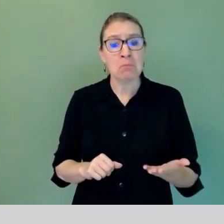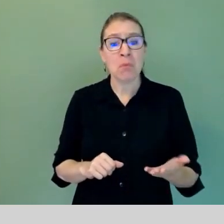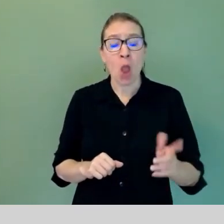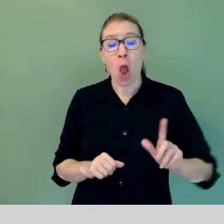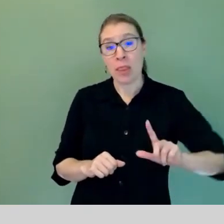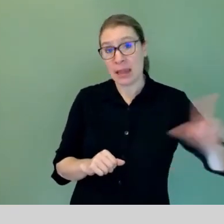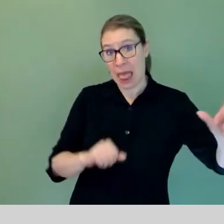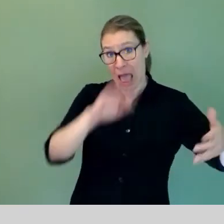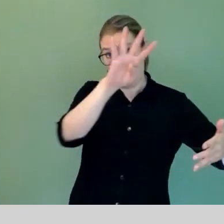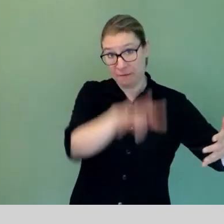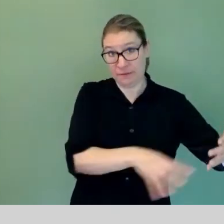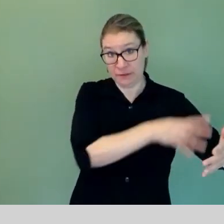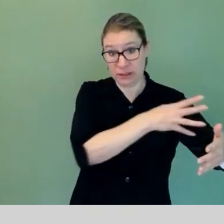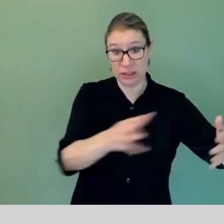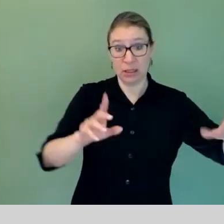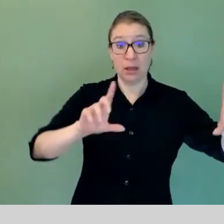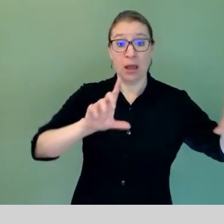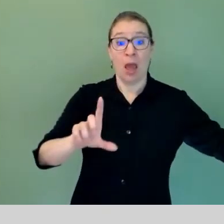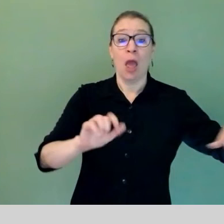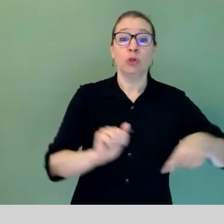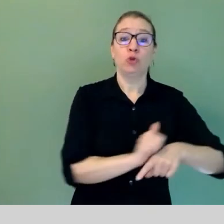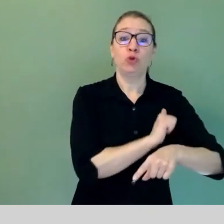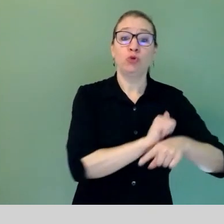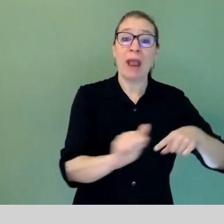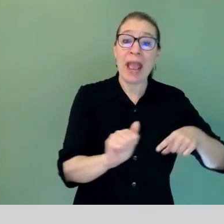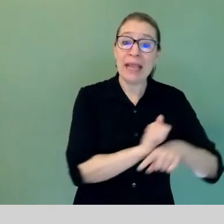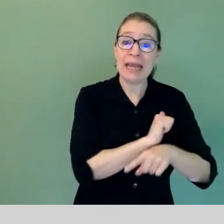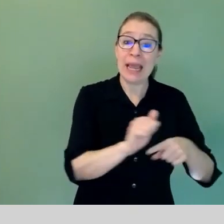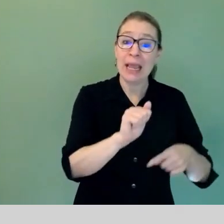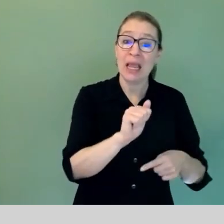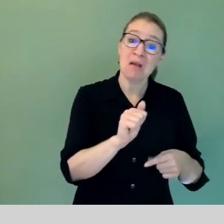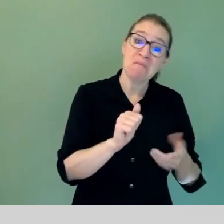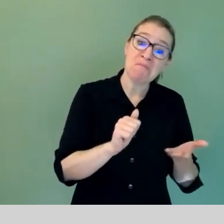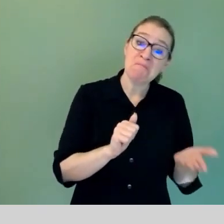And we see on the left, the training confusion matrix, oh,